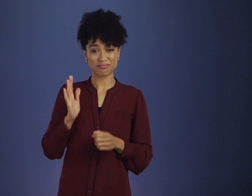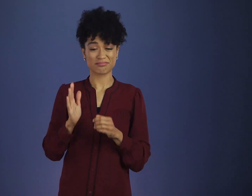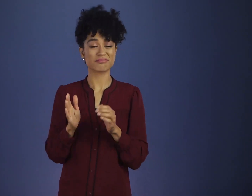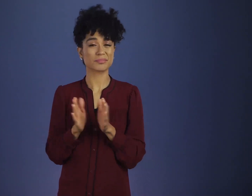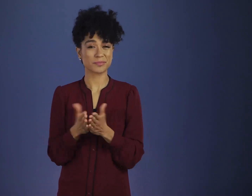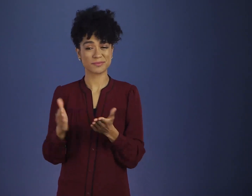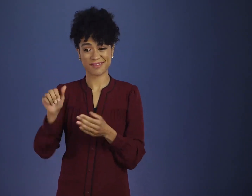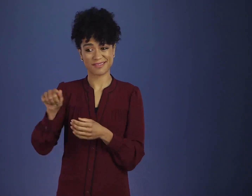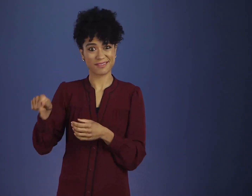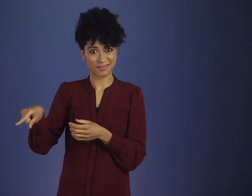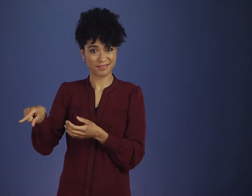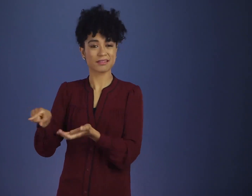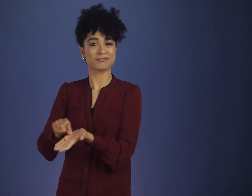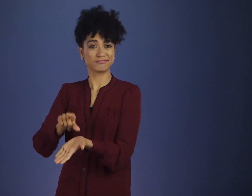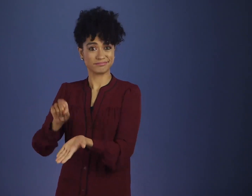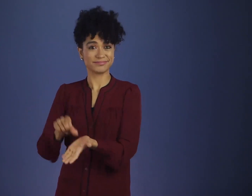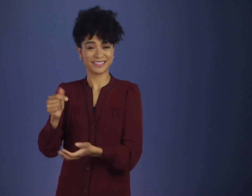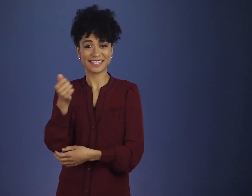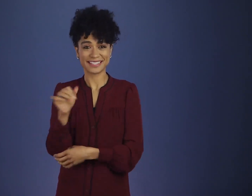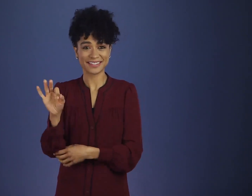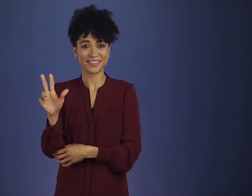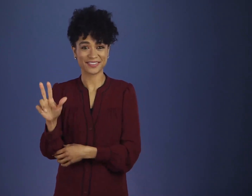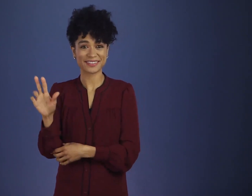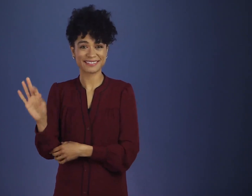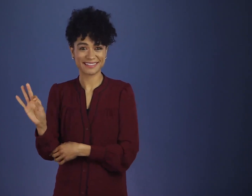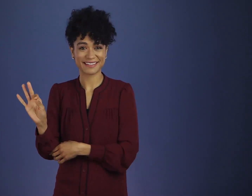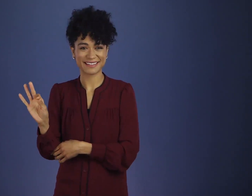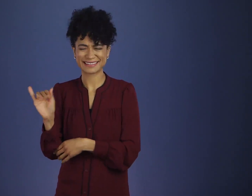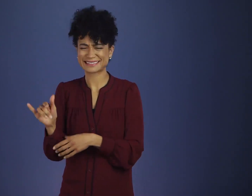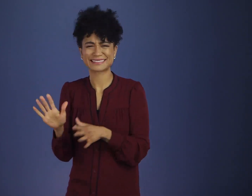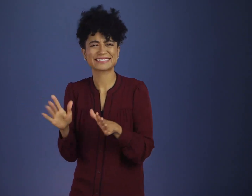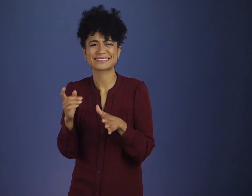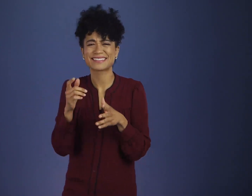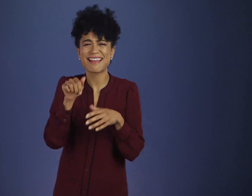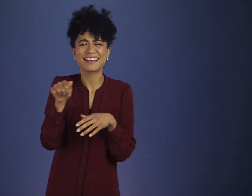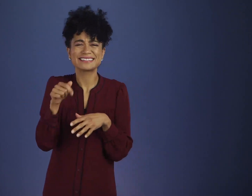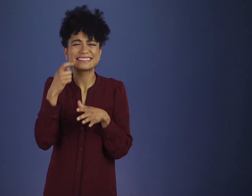With the publication of the book “Alcoholics Anonymous” in 1939,